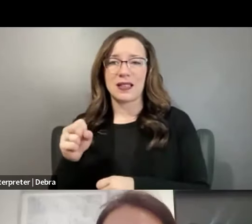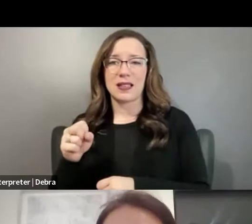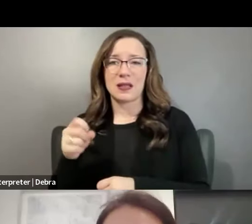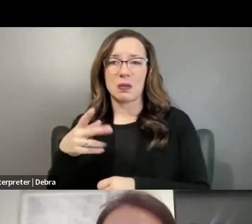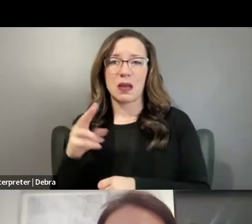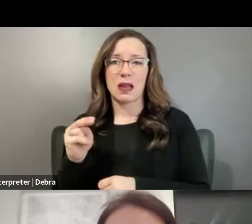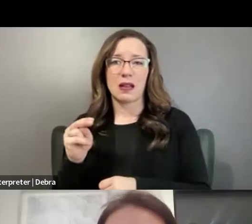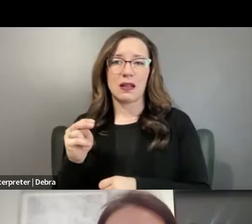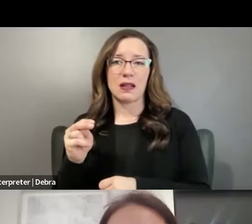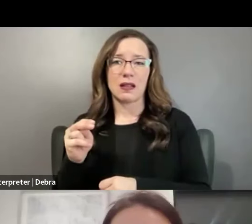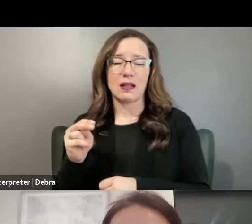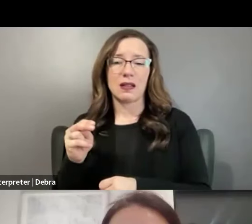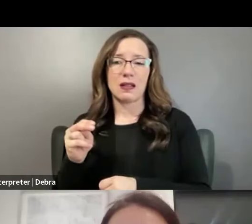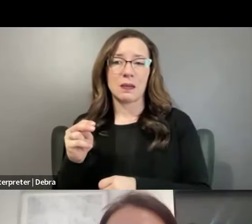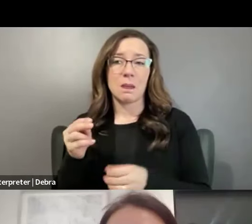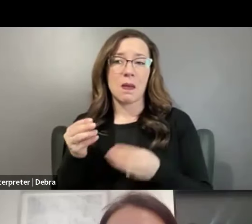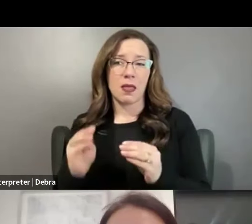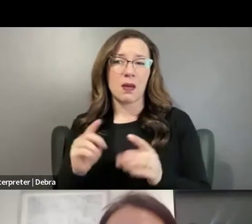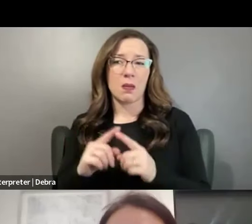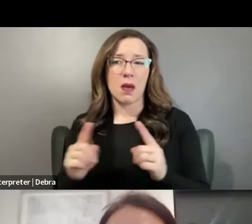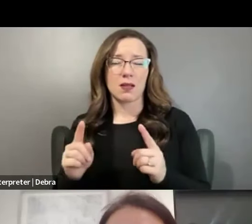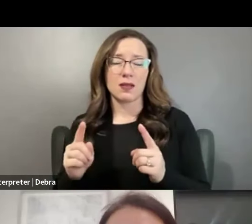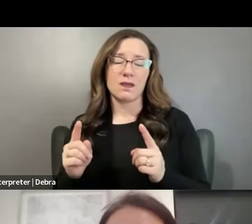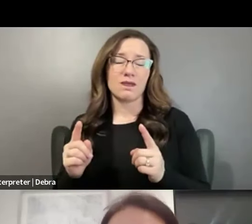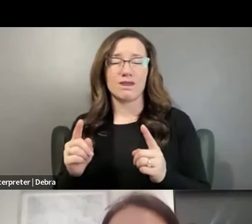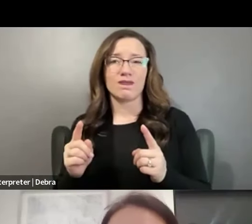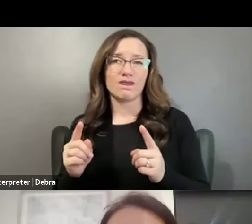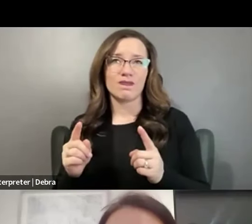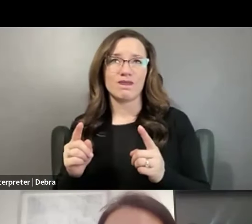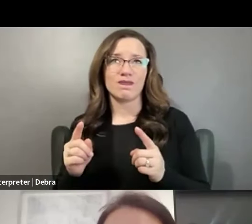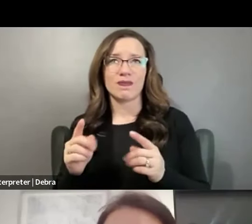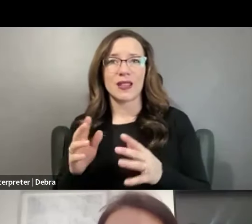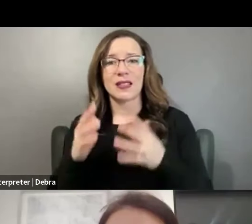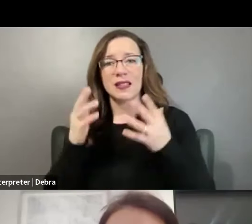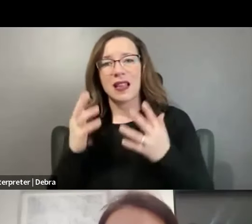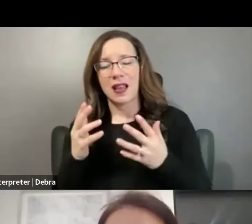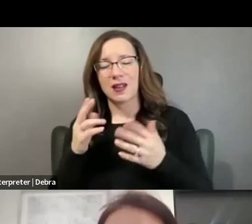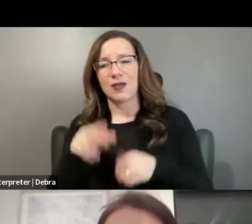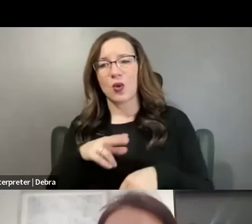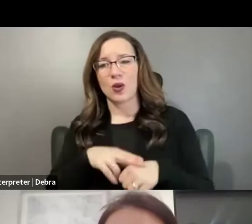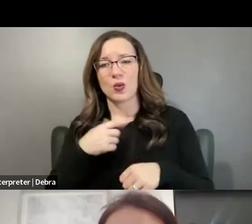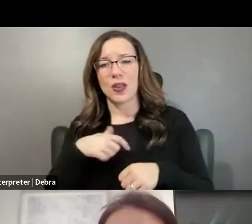But it is a bit sad, but of course we need to take into account the maturity level